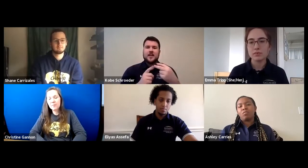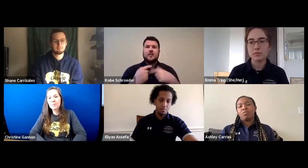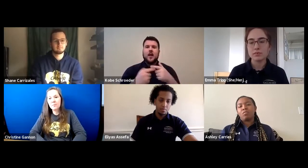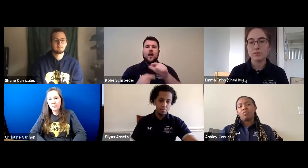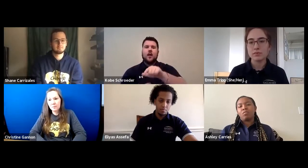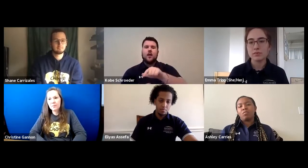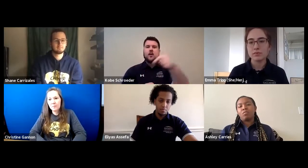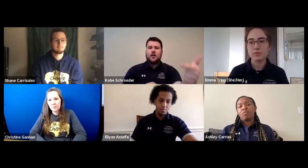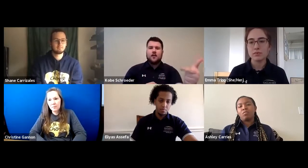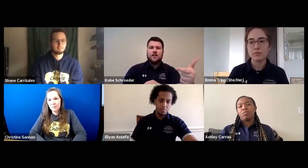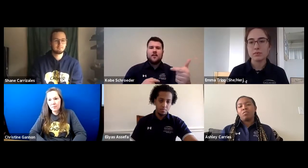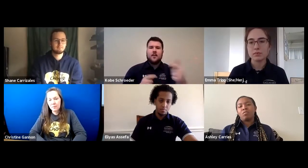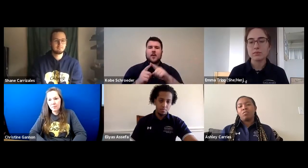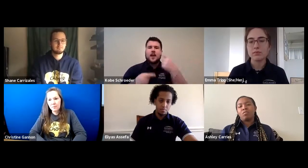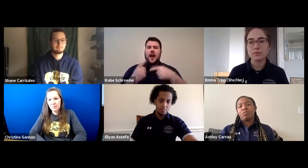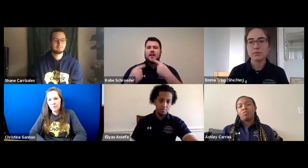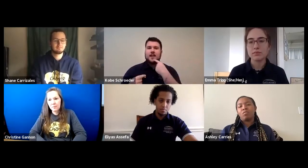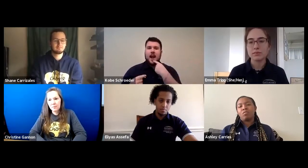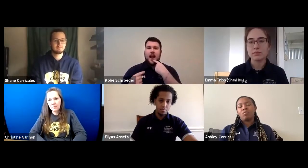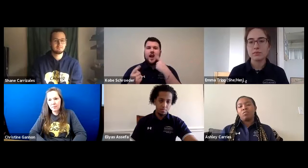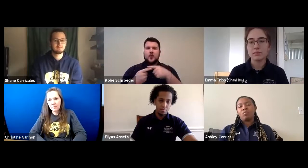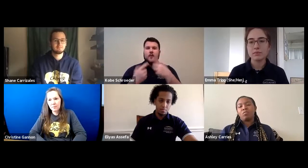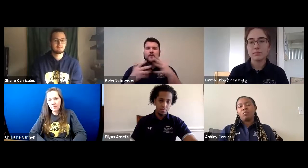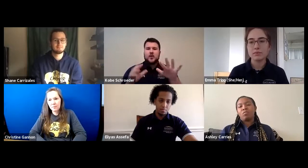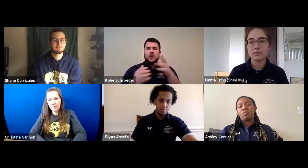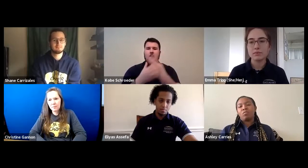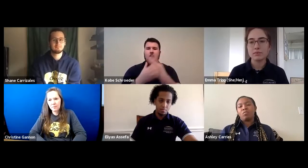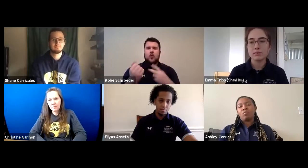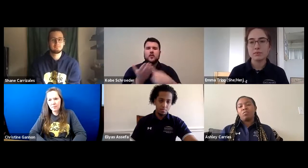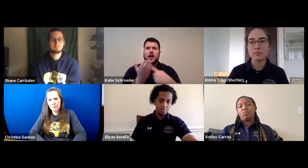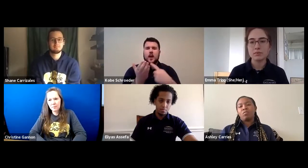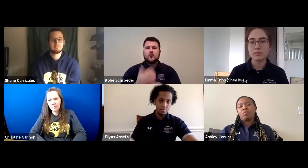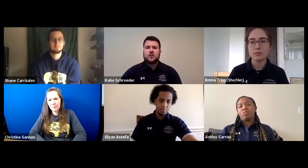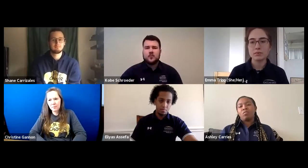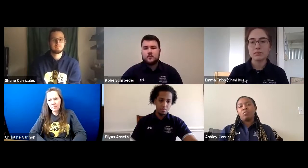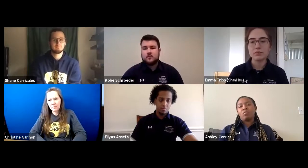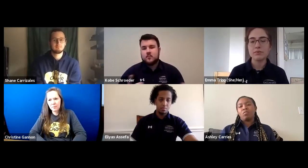and then it gives each other the chance to explain their perspectives and not interrupt each other‘s discussion.